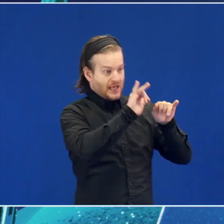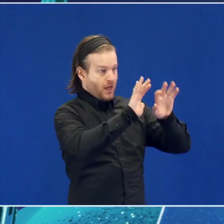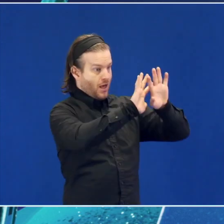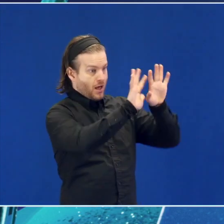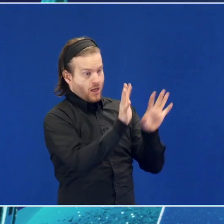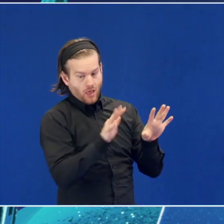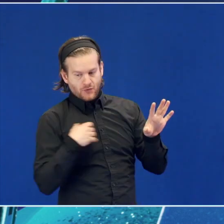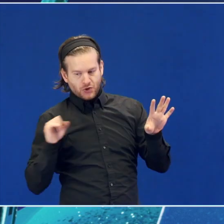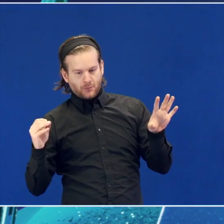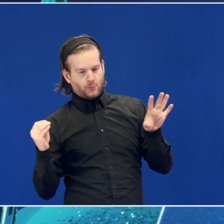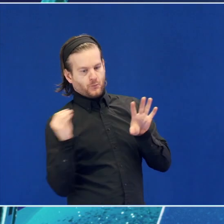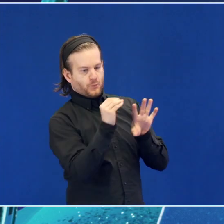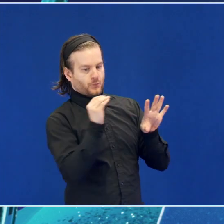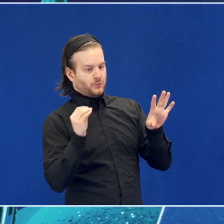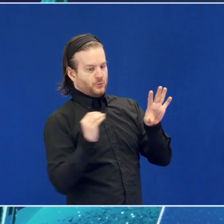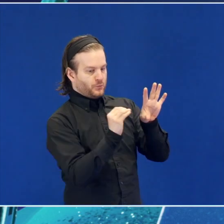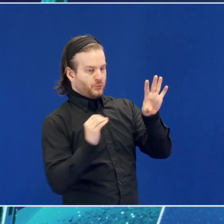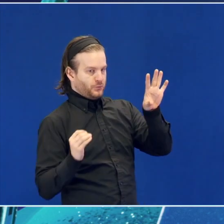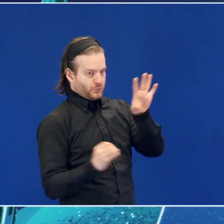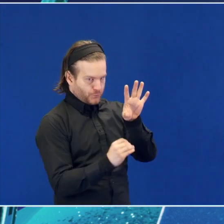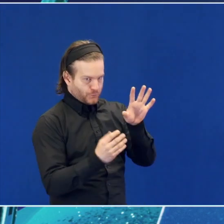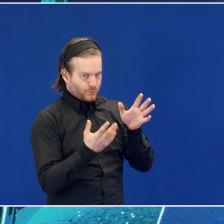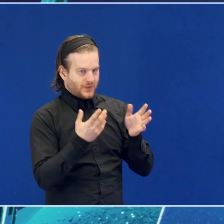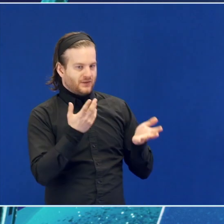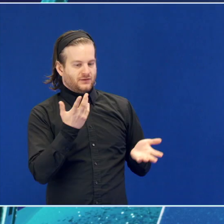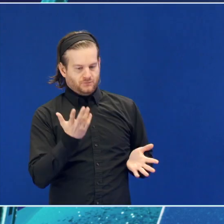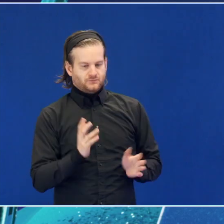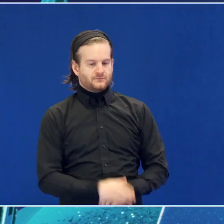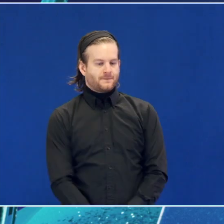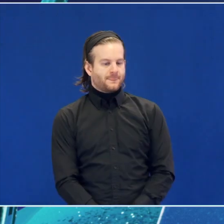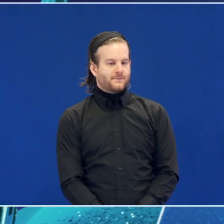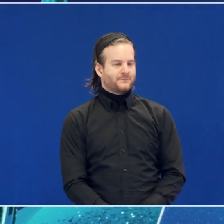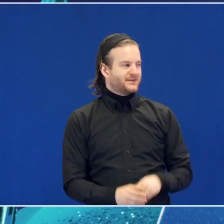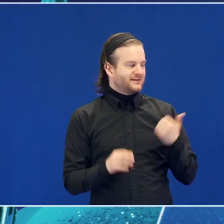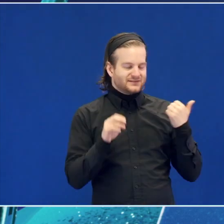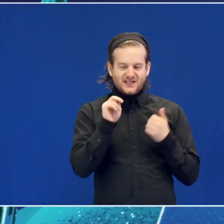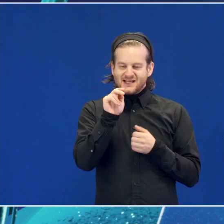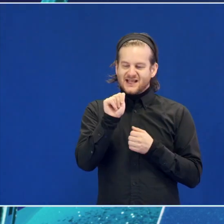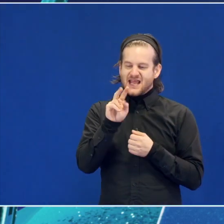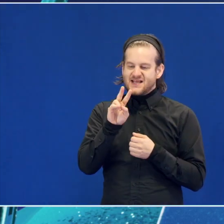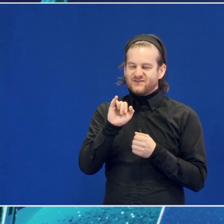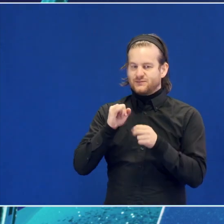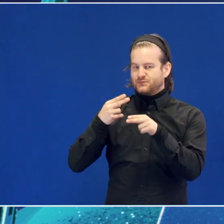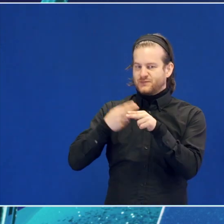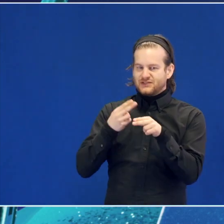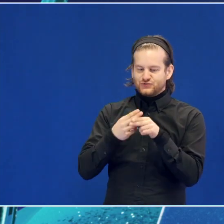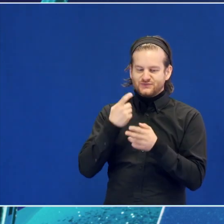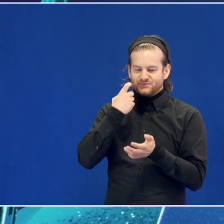Yeah, I think Navin said something, two words that triggered me, because I think about these a lot, it's --